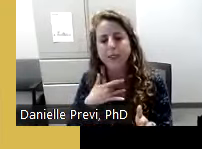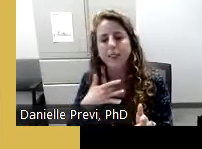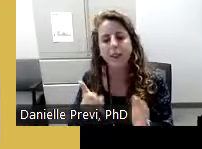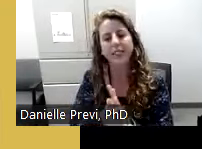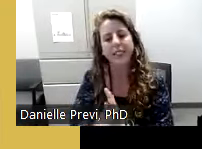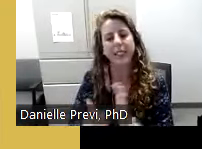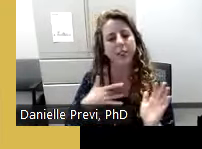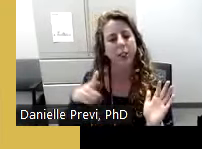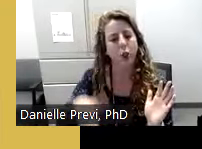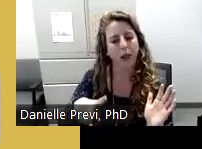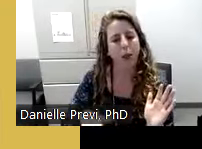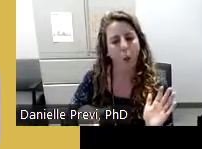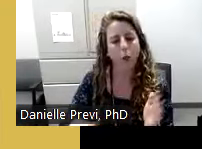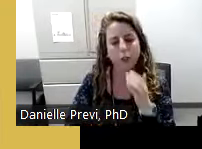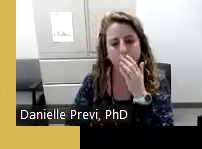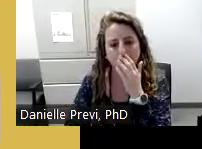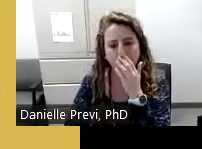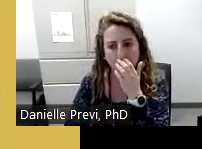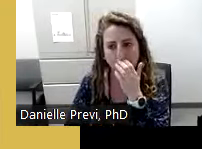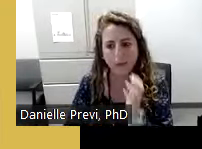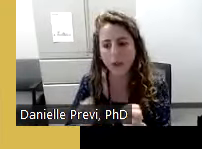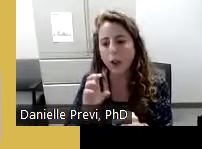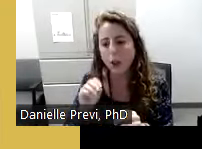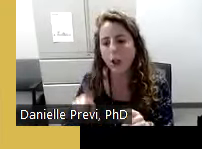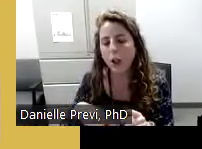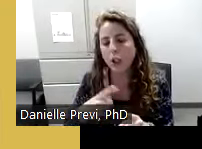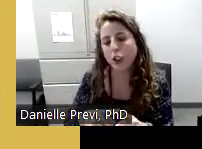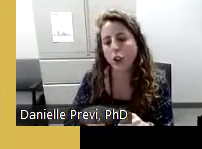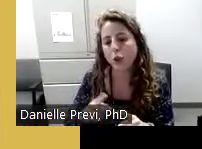their house of course, but you know their skills when it comes to adaptive functioning tend to be